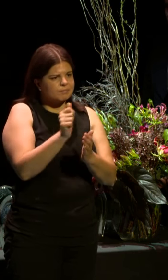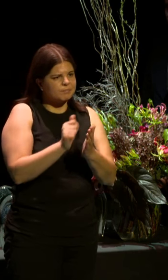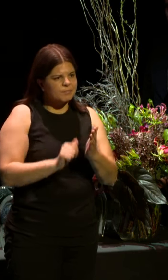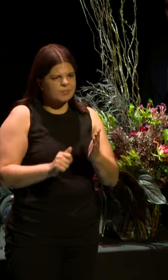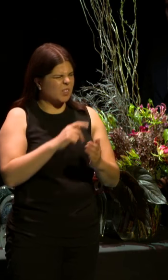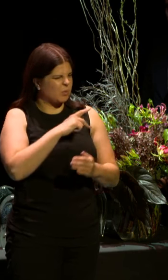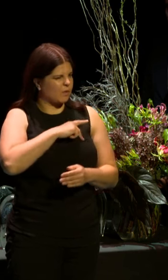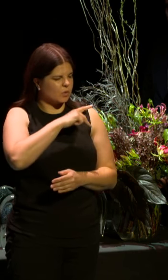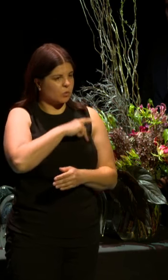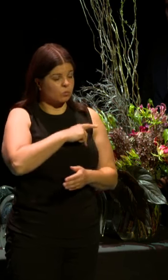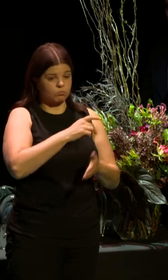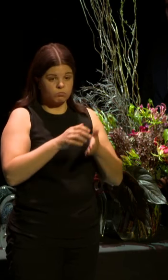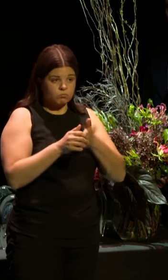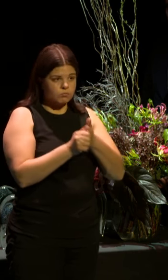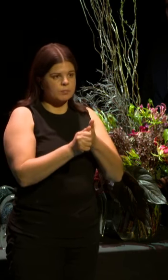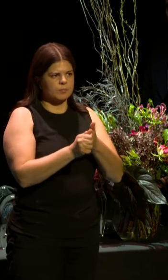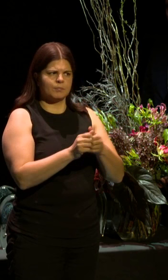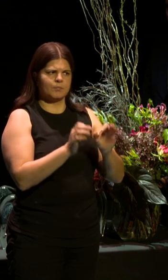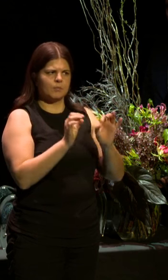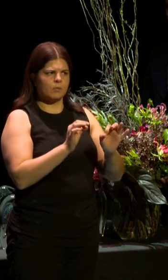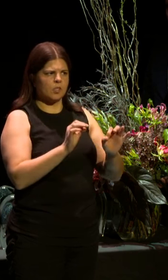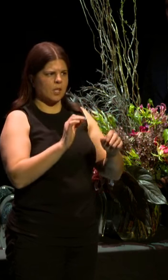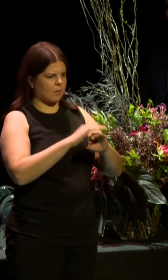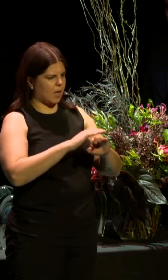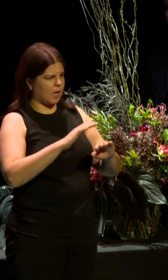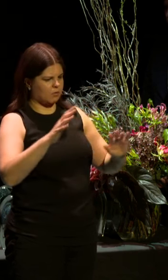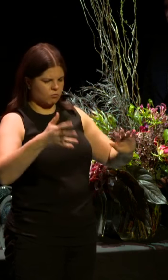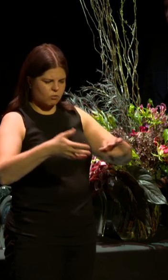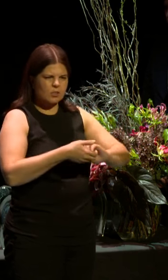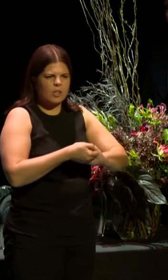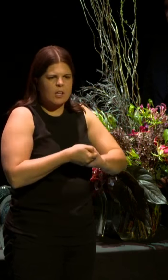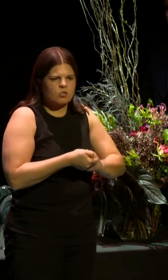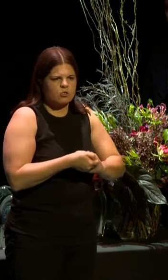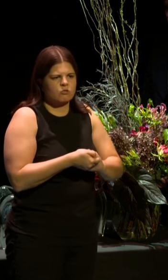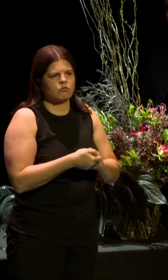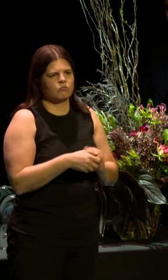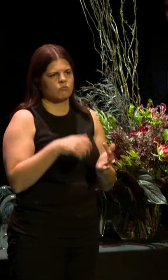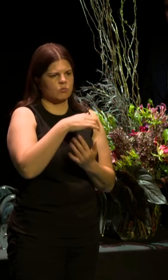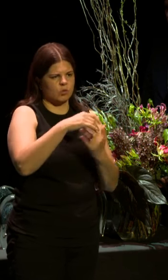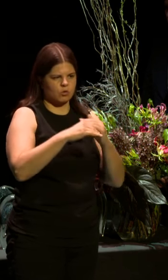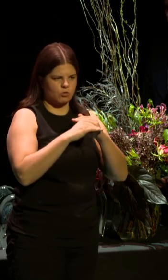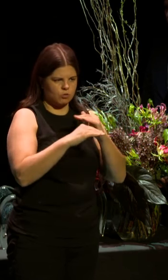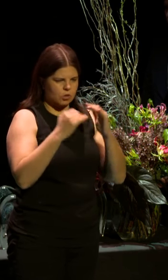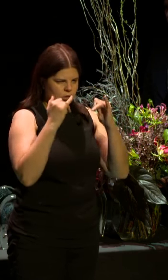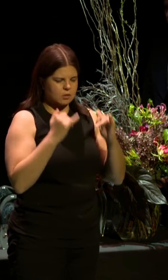particularly working in reconciliation and social justice. It was established to honour the memory of Kirk Robson,